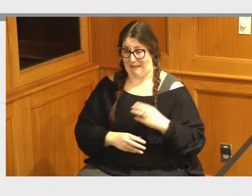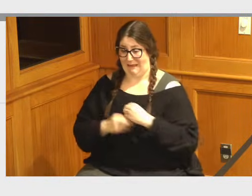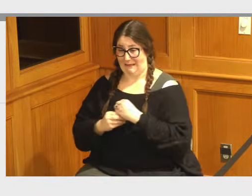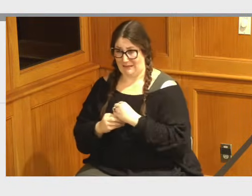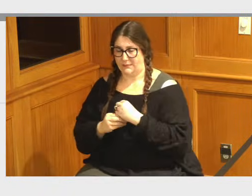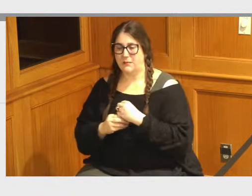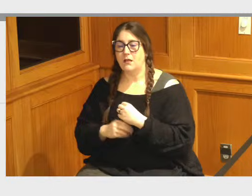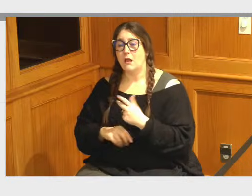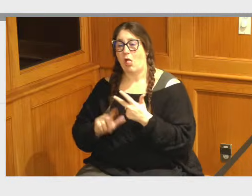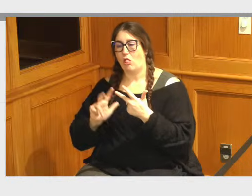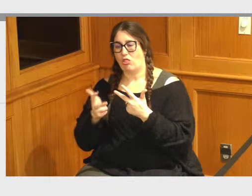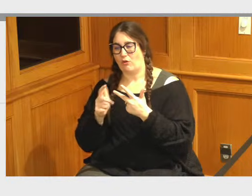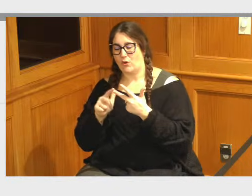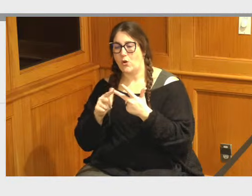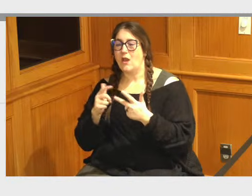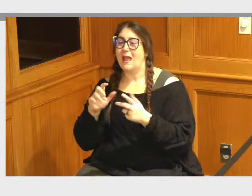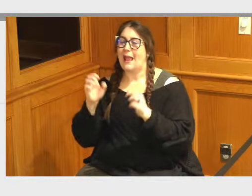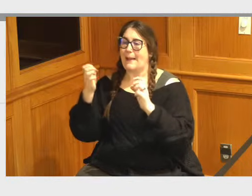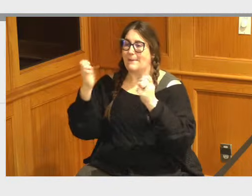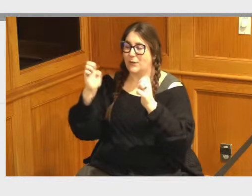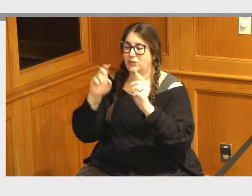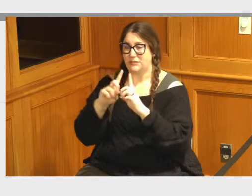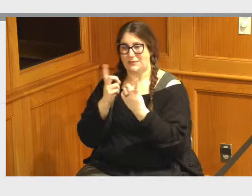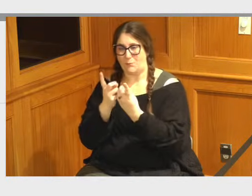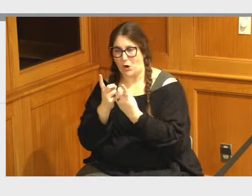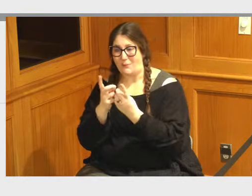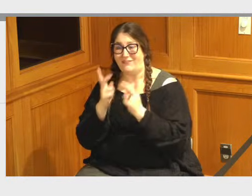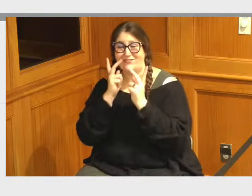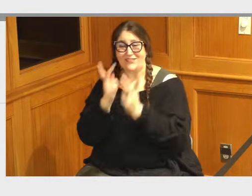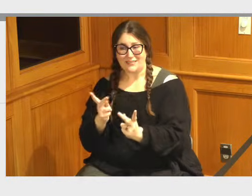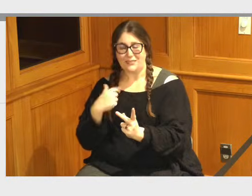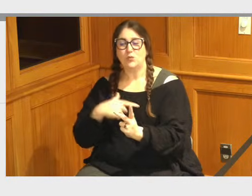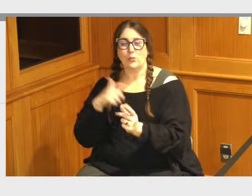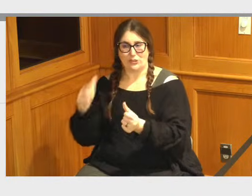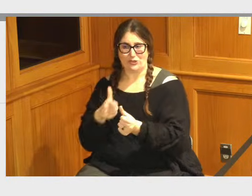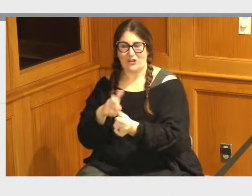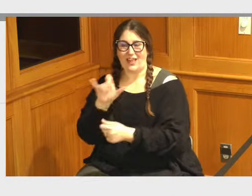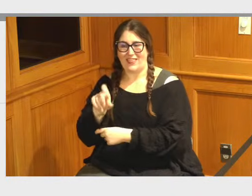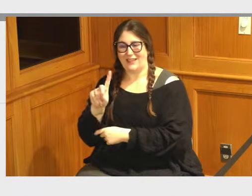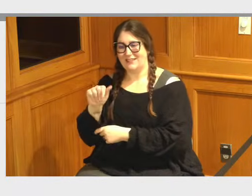we also track emergency department visits for influenza-like illness. So far this season,